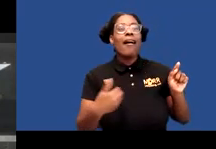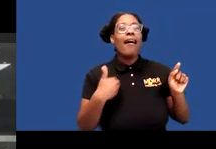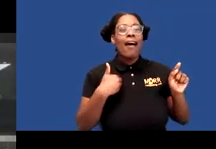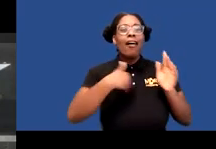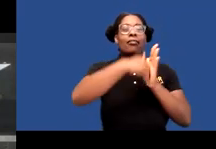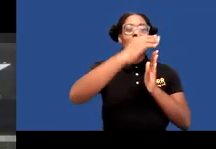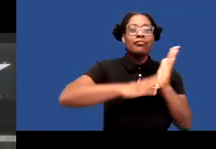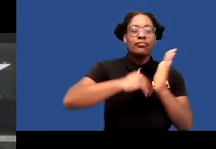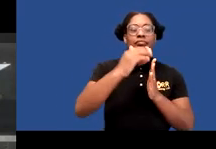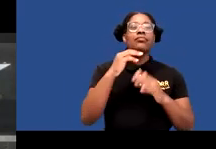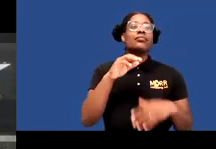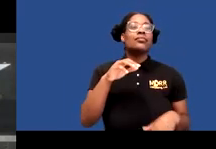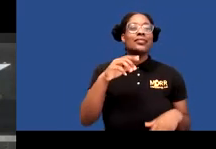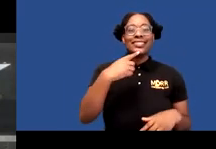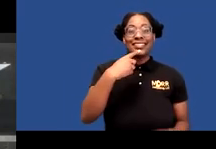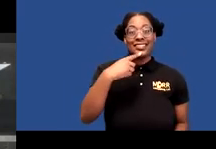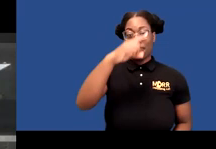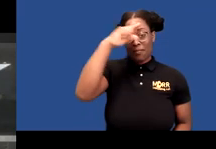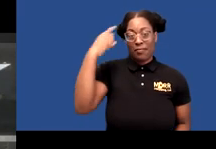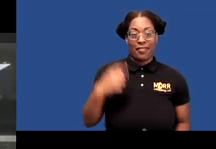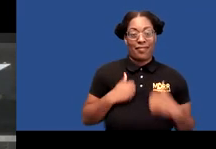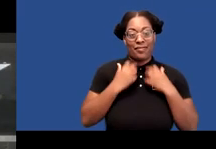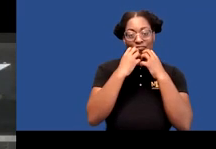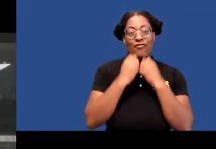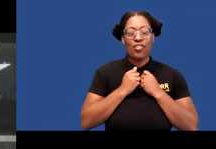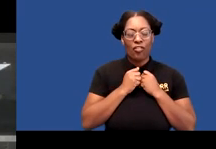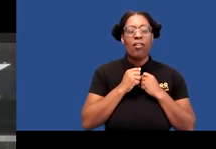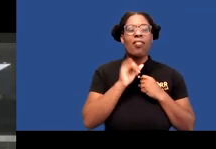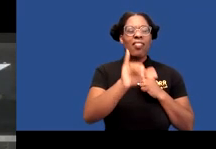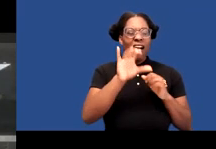This was painted outside of the city hall in Palo Alto.